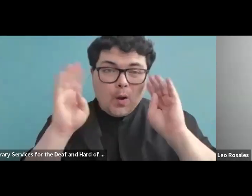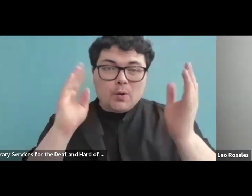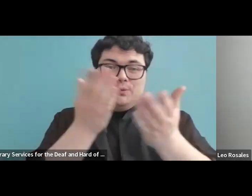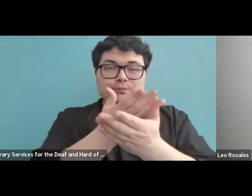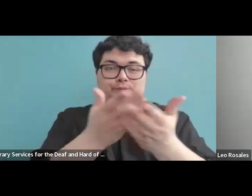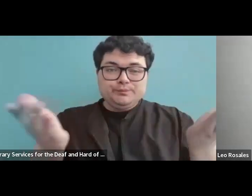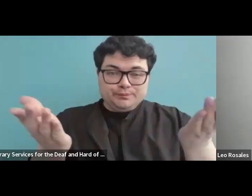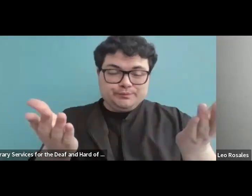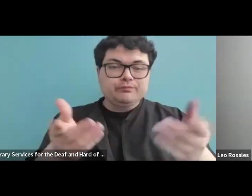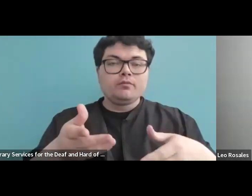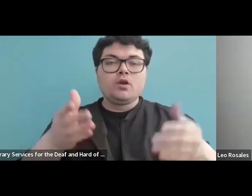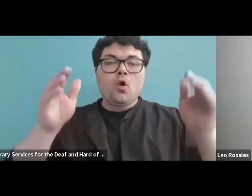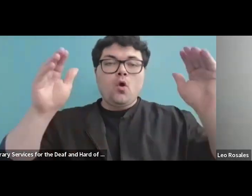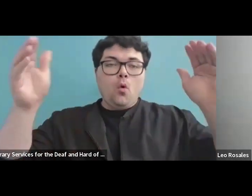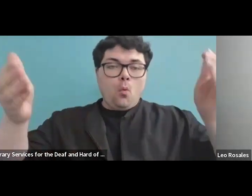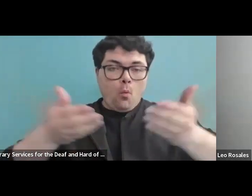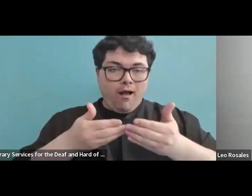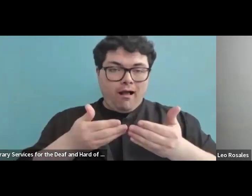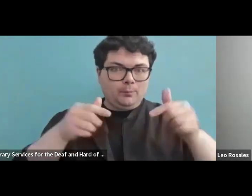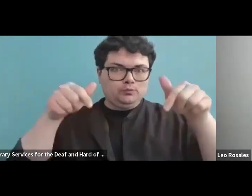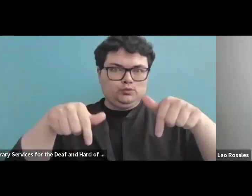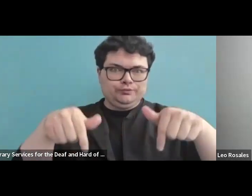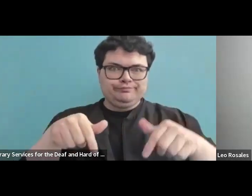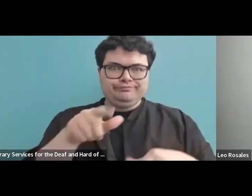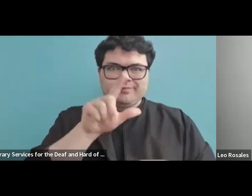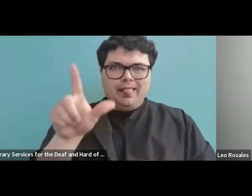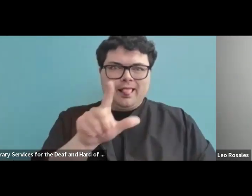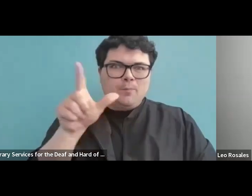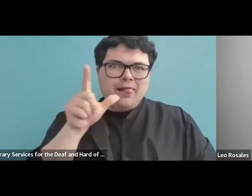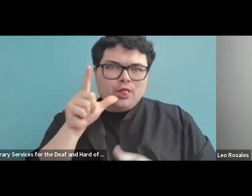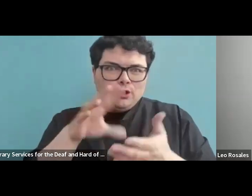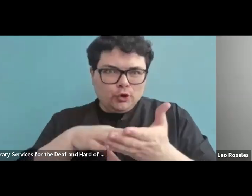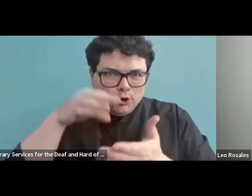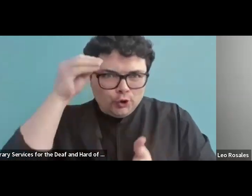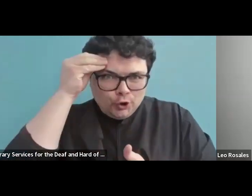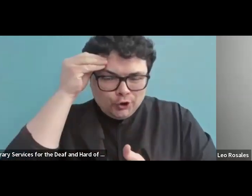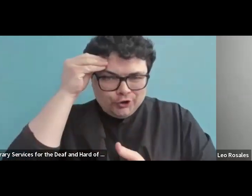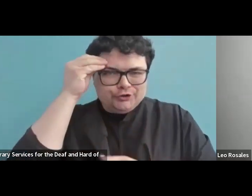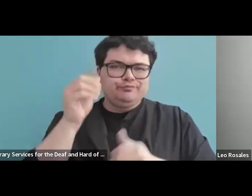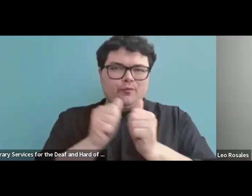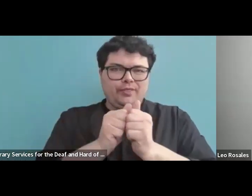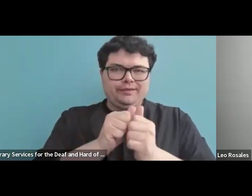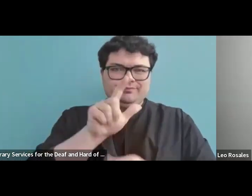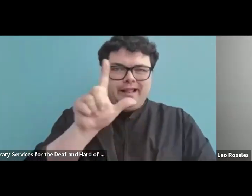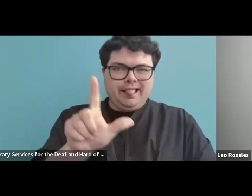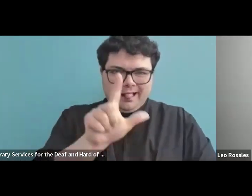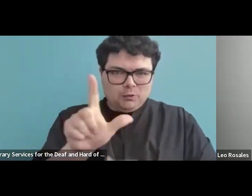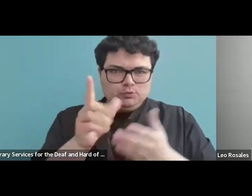[interpreter for Daniel] Okay. Hello. Hello, everybody. Welcome to this Library Lunch and Learn